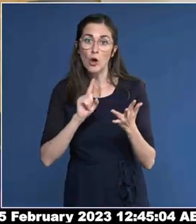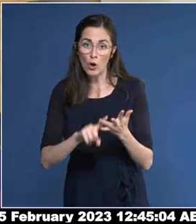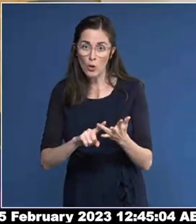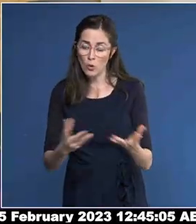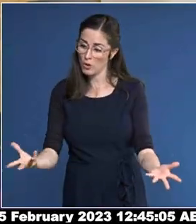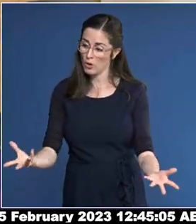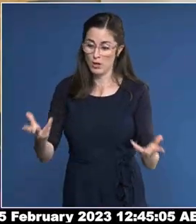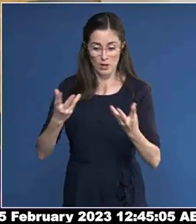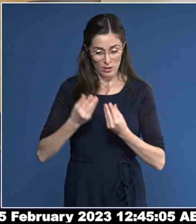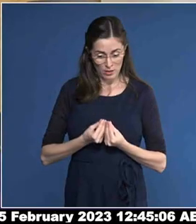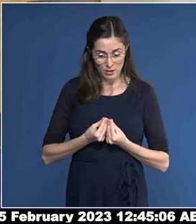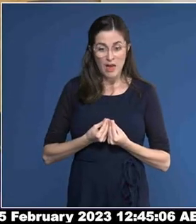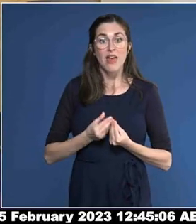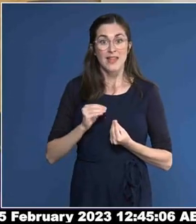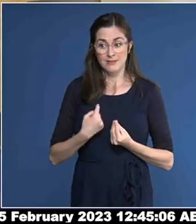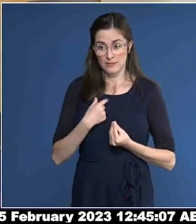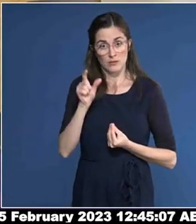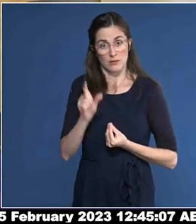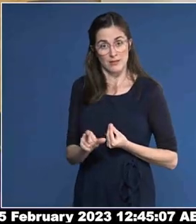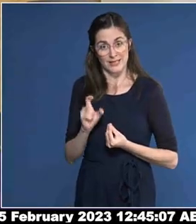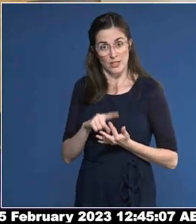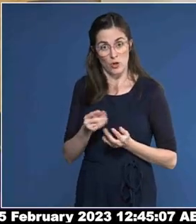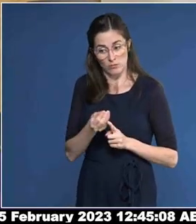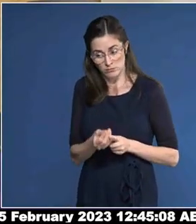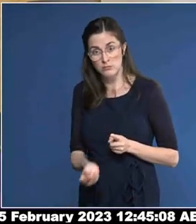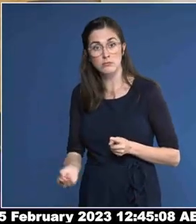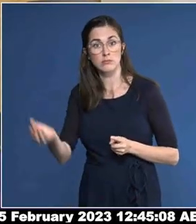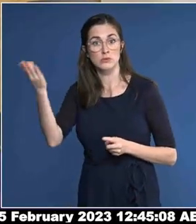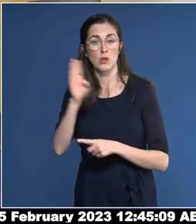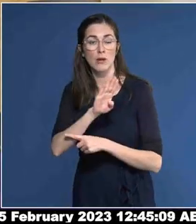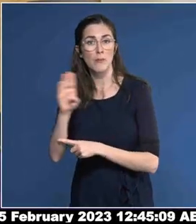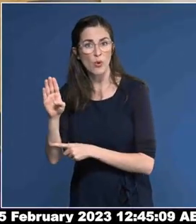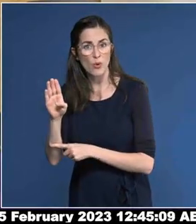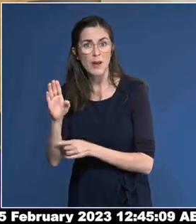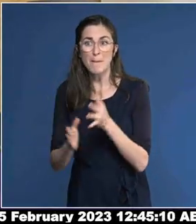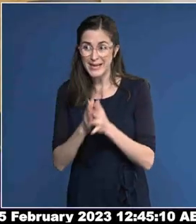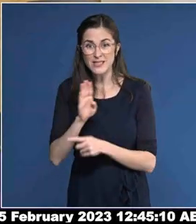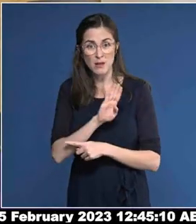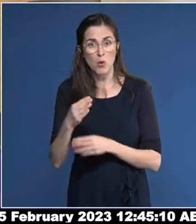which the CEO discharged his or her reporting obligations and told the board what